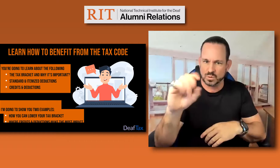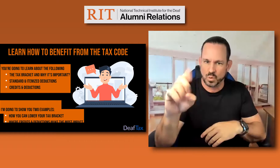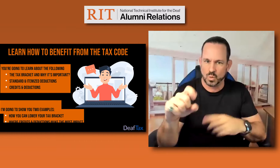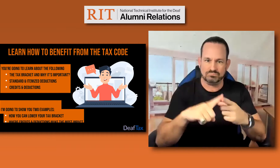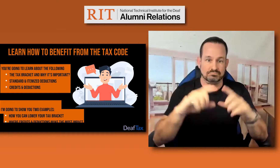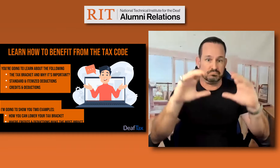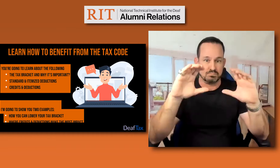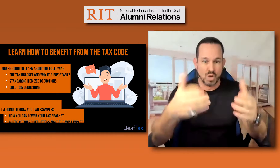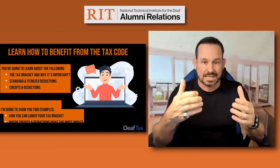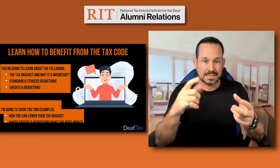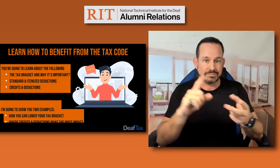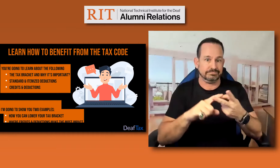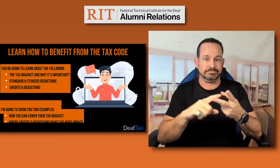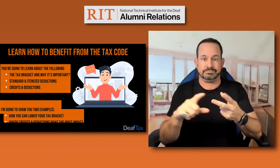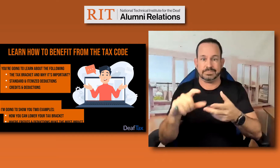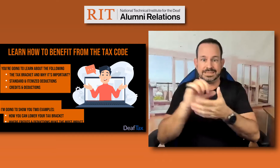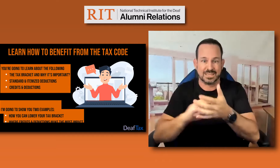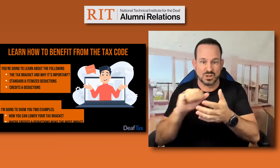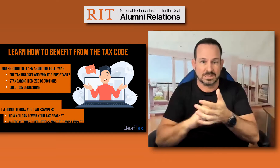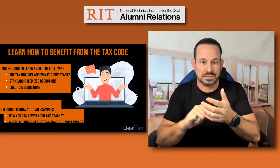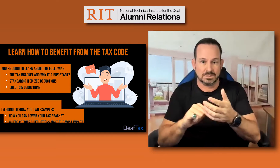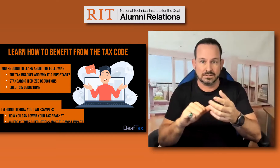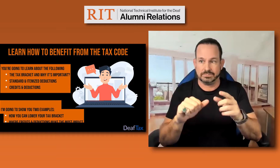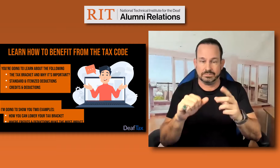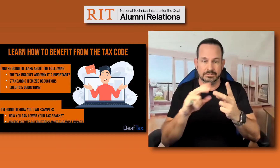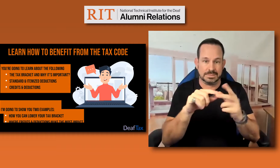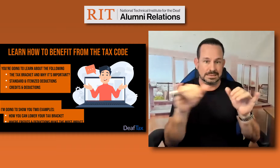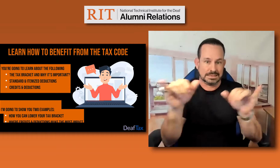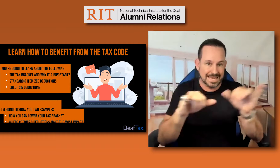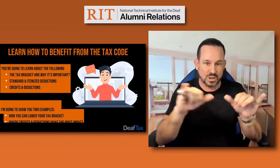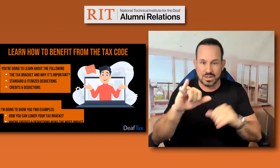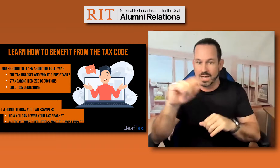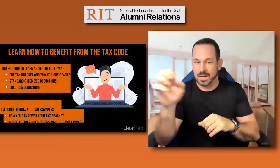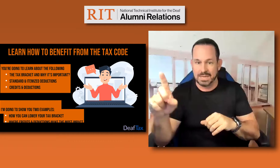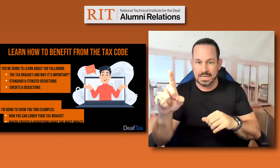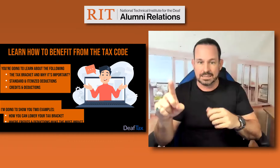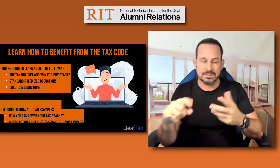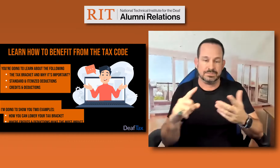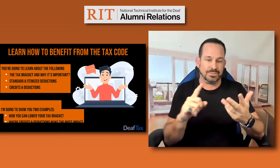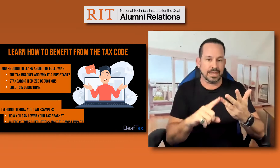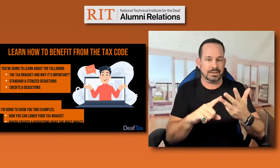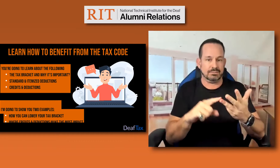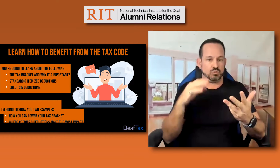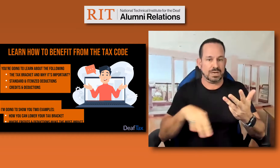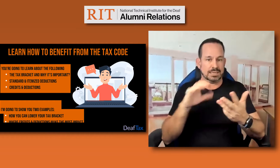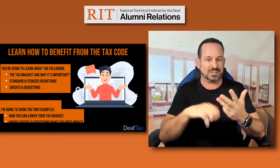To understand it completely, we need to start off with our basic information of the U.S. tax code.